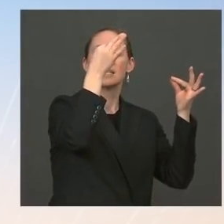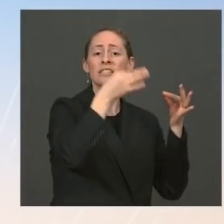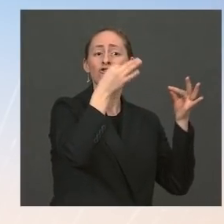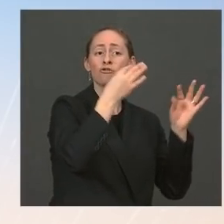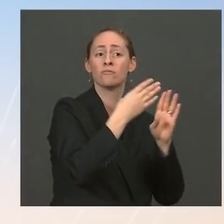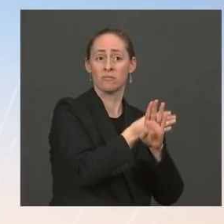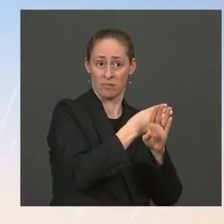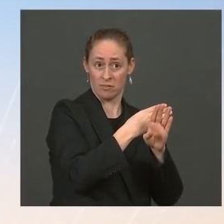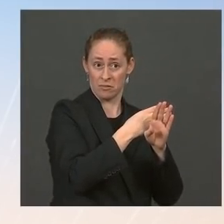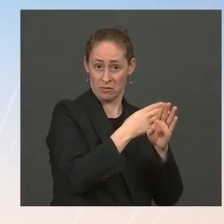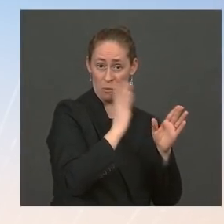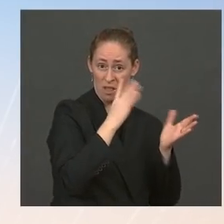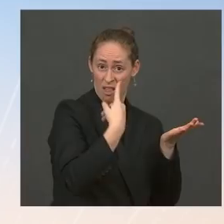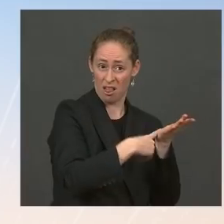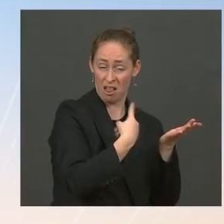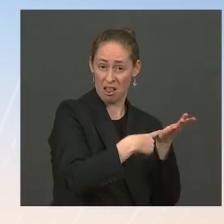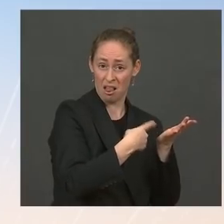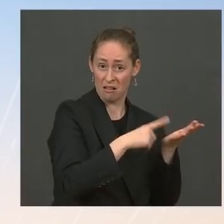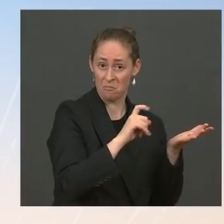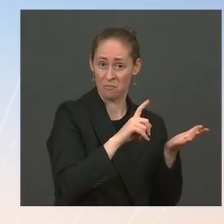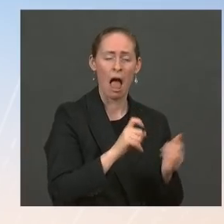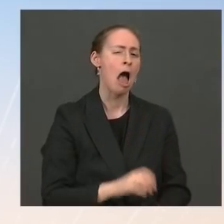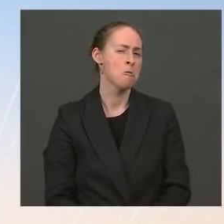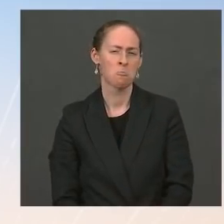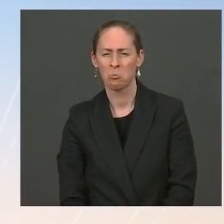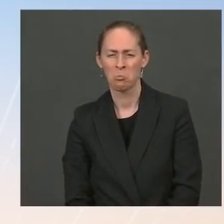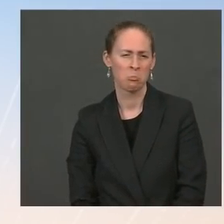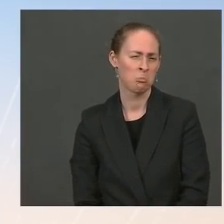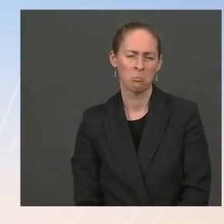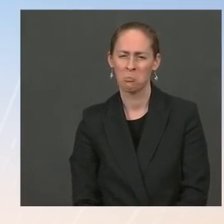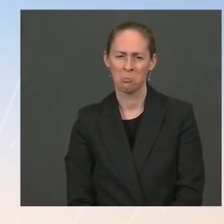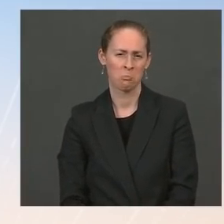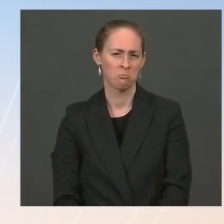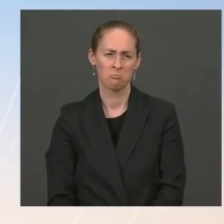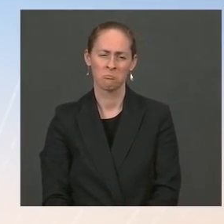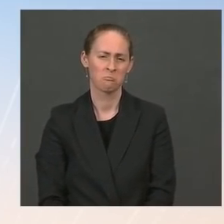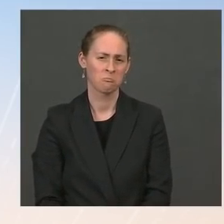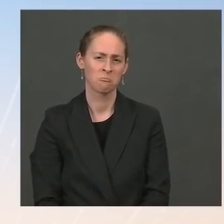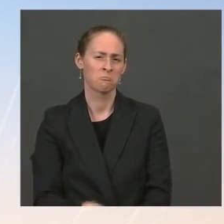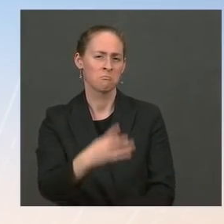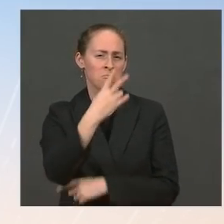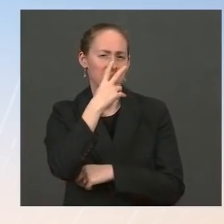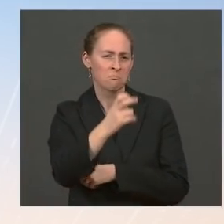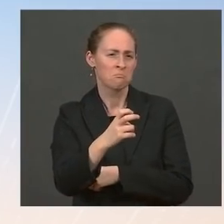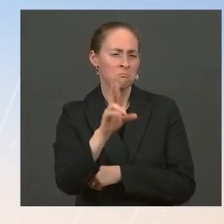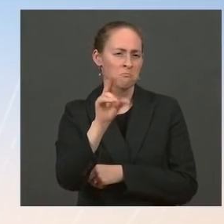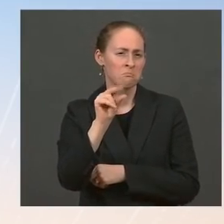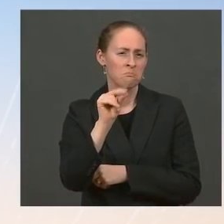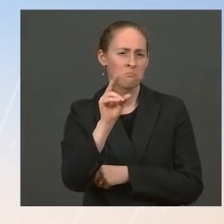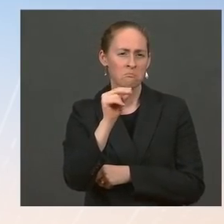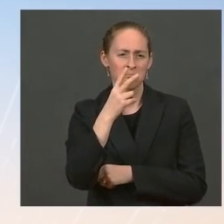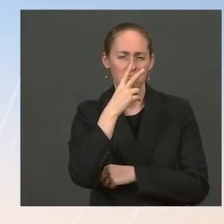The Press: You don't think they'll come to an agreement on that today? Ms. Psaki: I think it was previewed as not a -- not a major topic of discussion, so I wouldn't anticipate that.